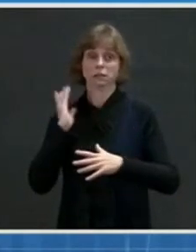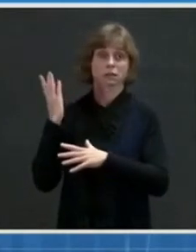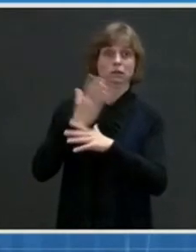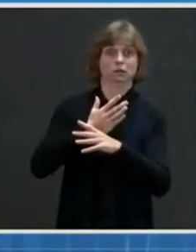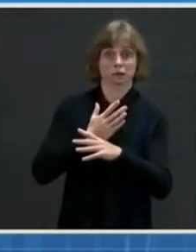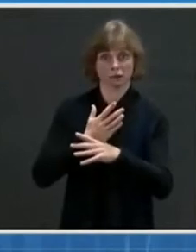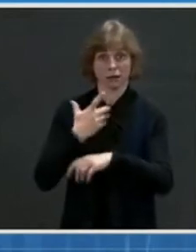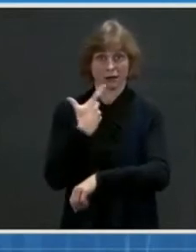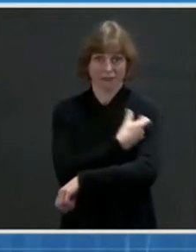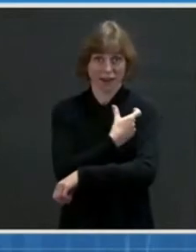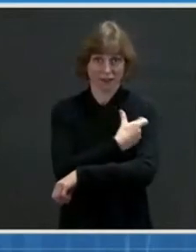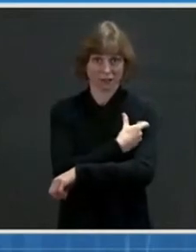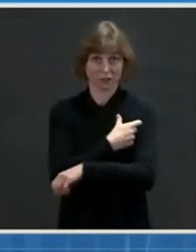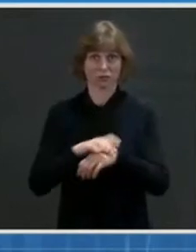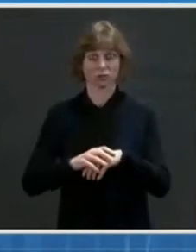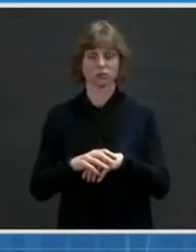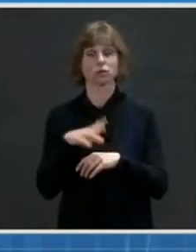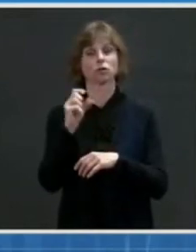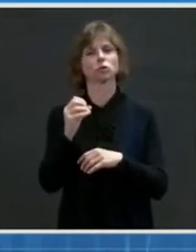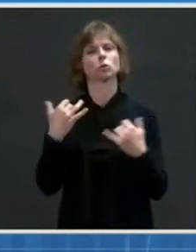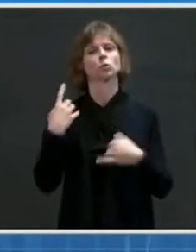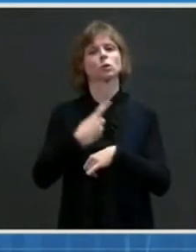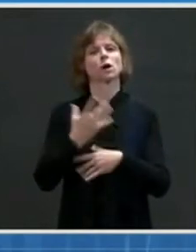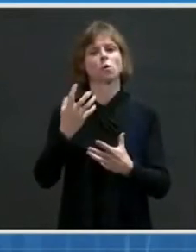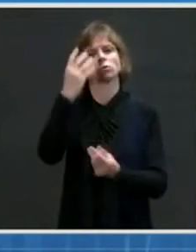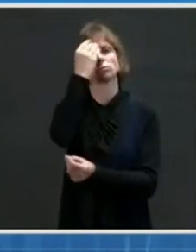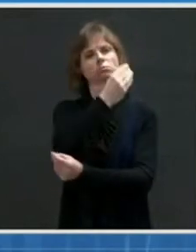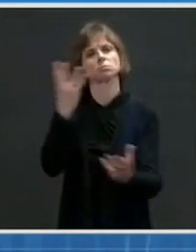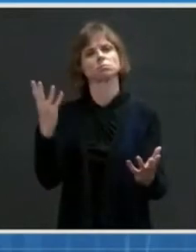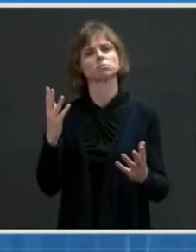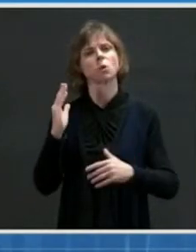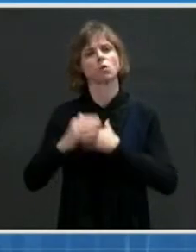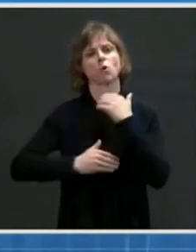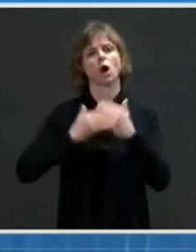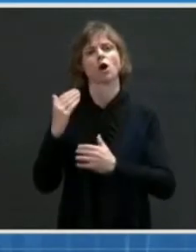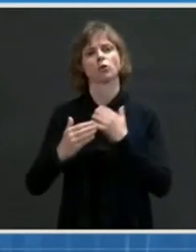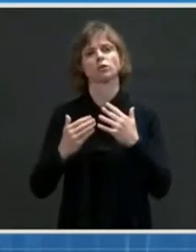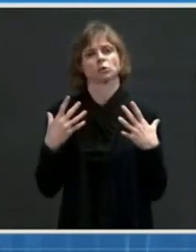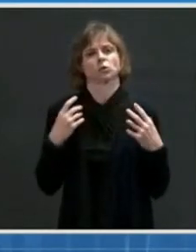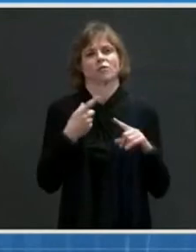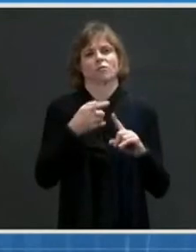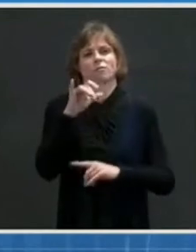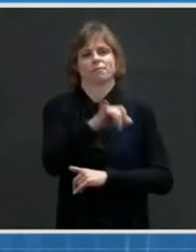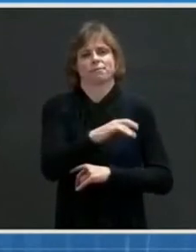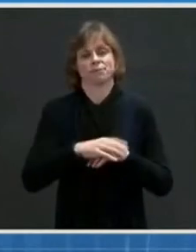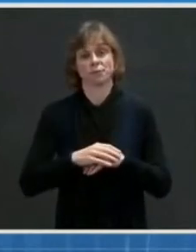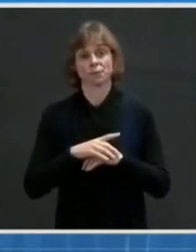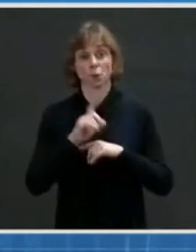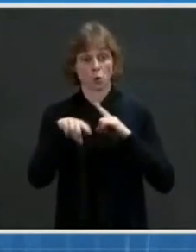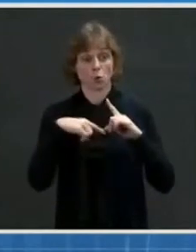WEATHER HAD IMPACTED OUR VACCINATION EFFORTS. TODAY, I WANT TO GIVE AN UPDATE